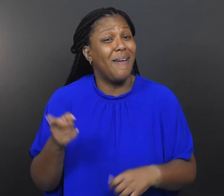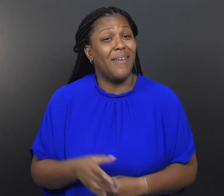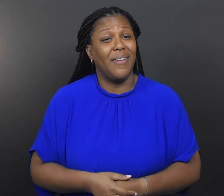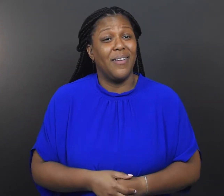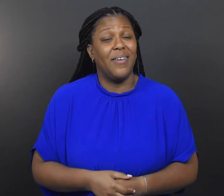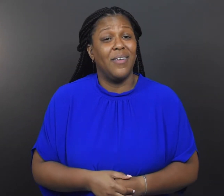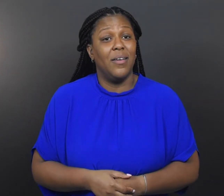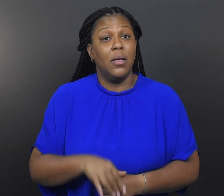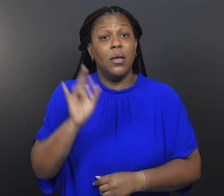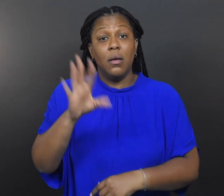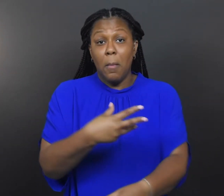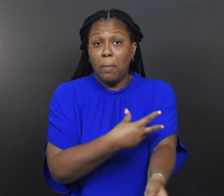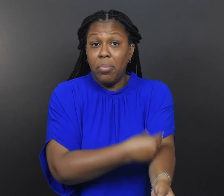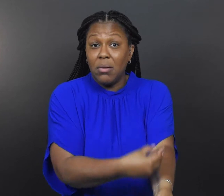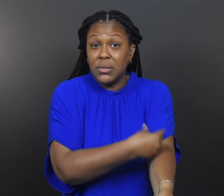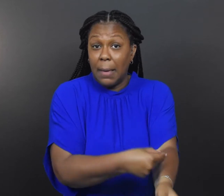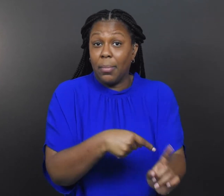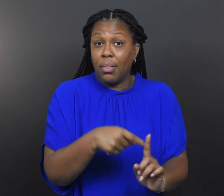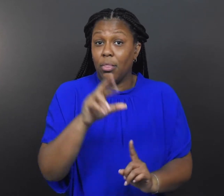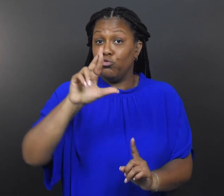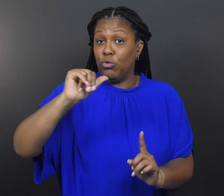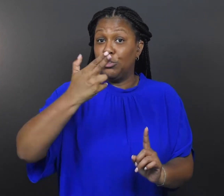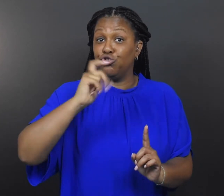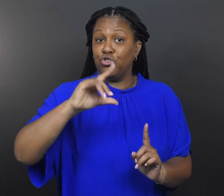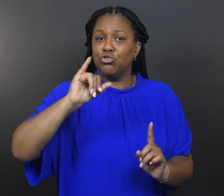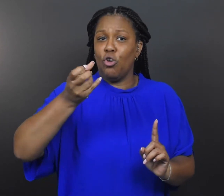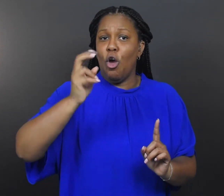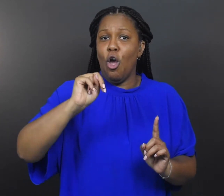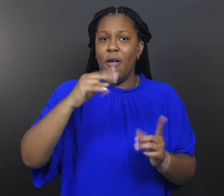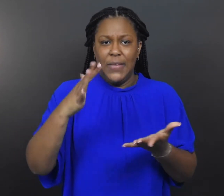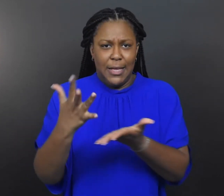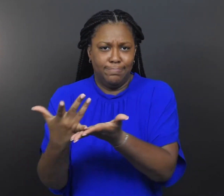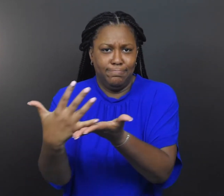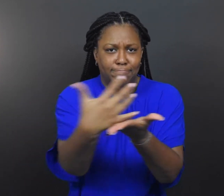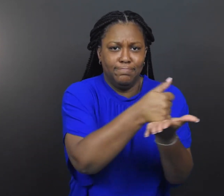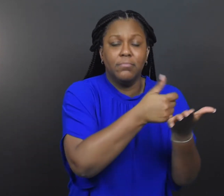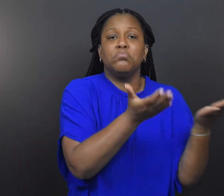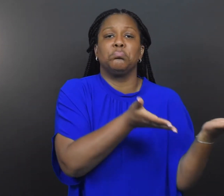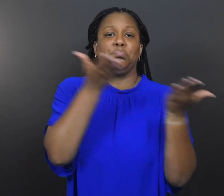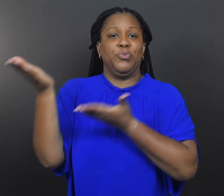The blood samples Rachael and Jon collected delivered a scientific surprise.